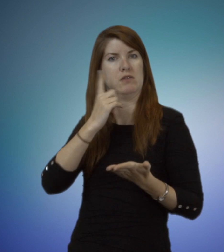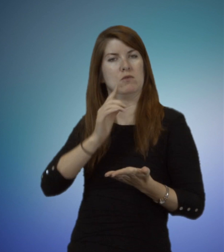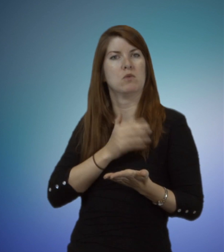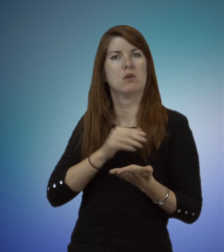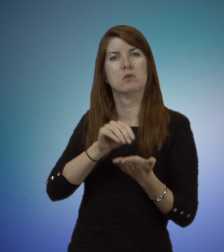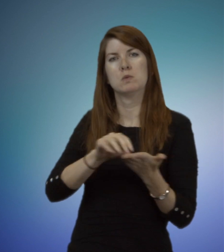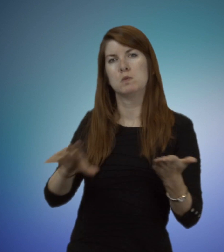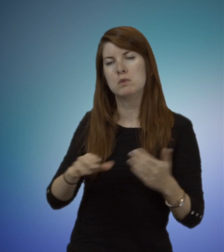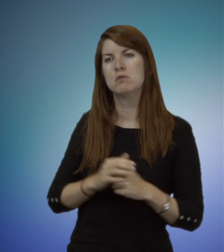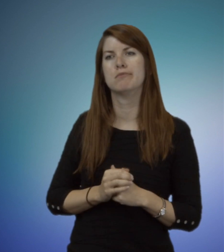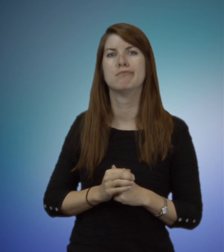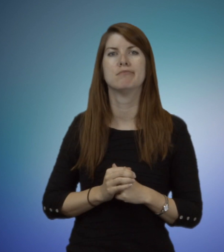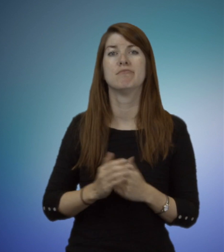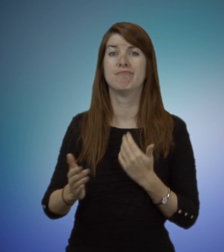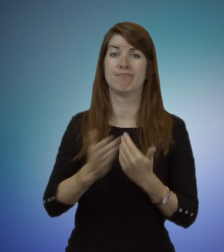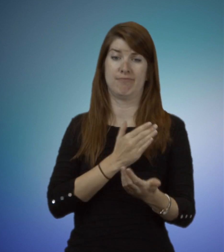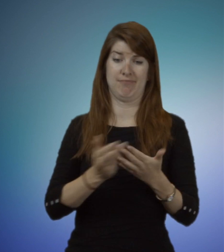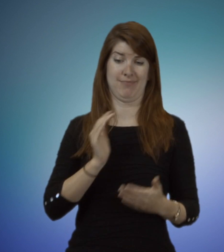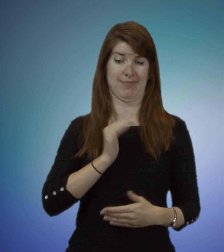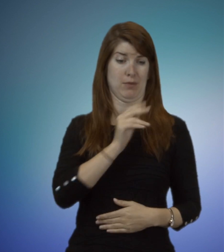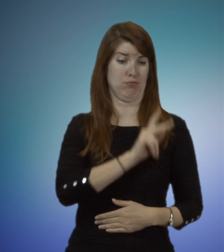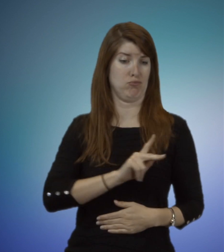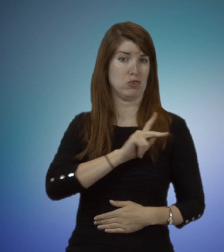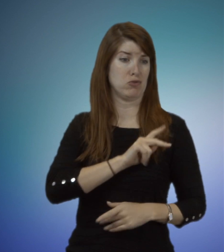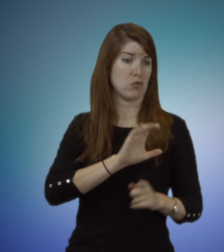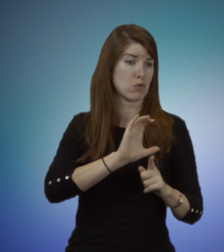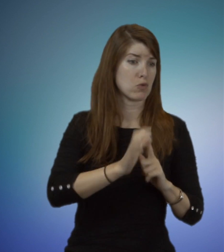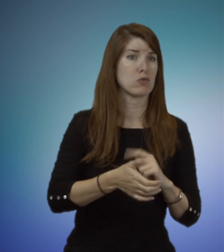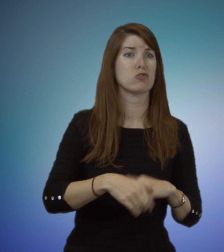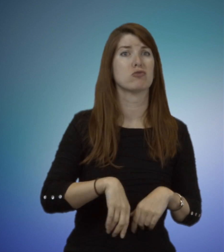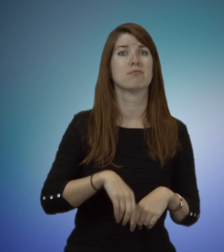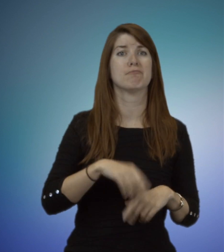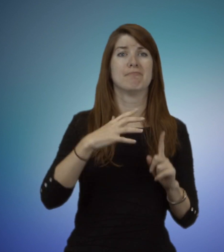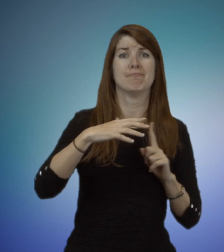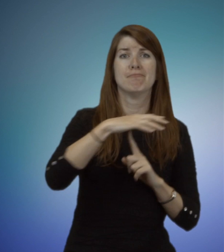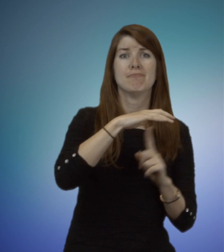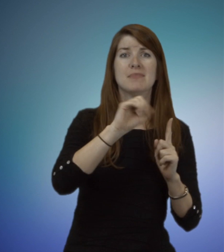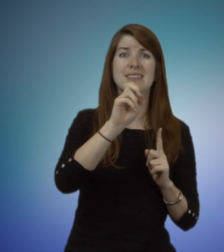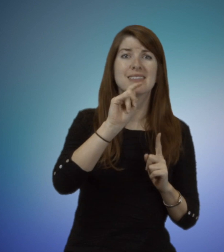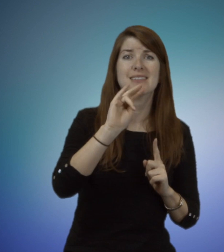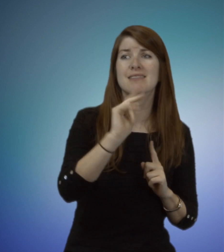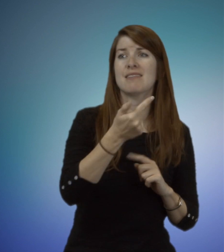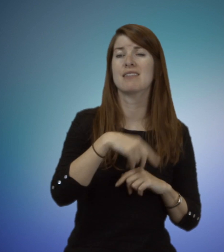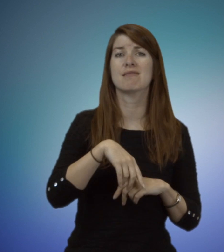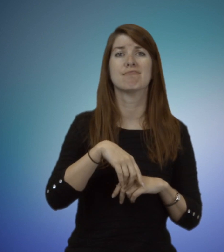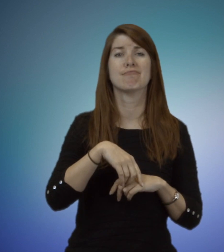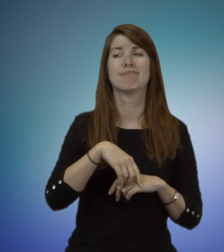practice setting, or caseload demographics. We need to make sure that we're supporting the student in the best way possibly